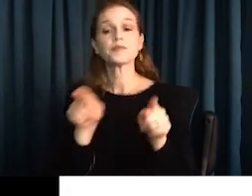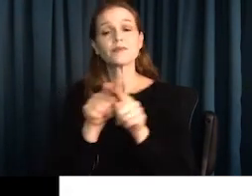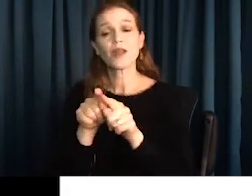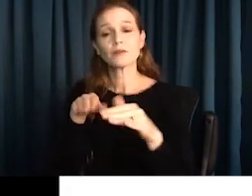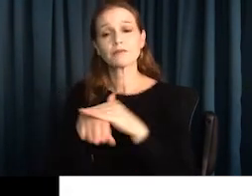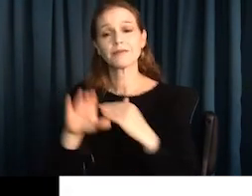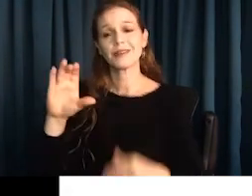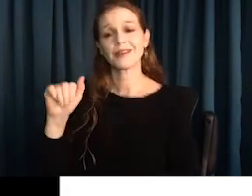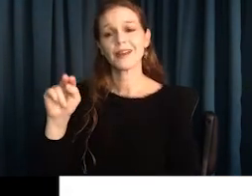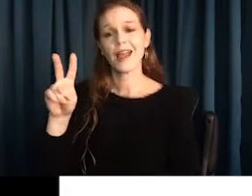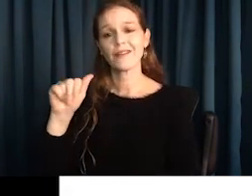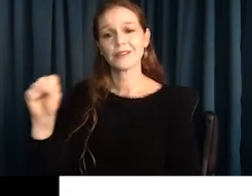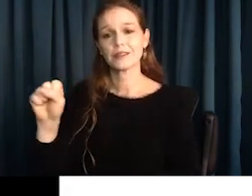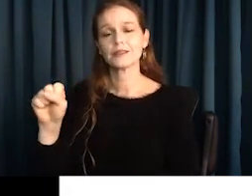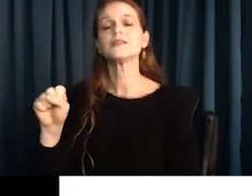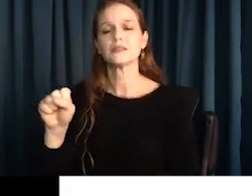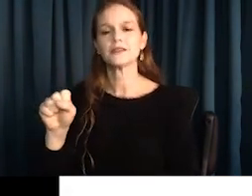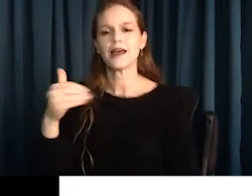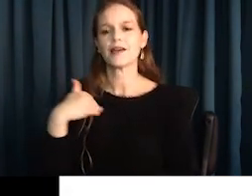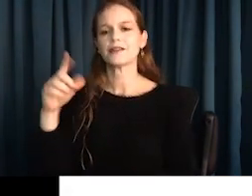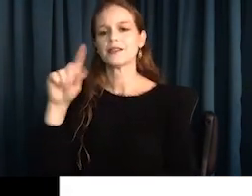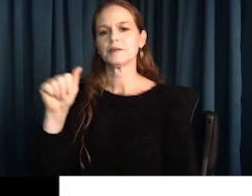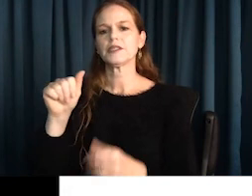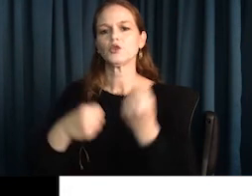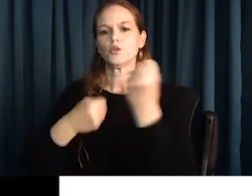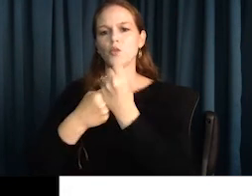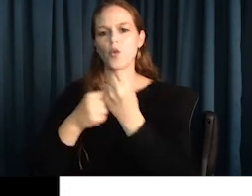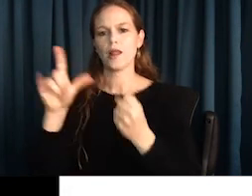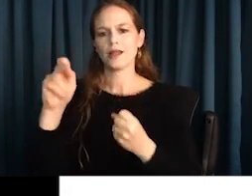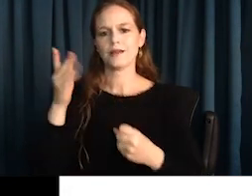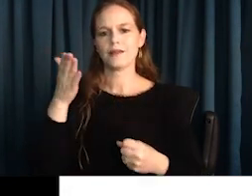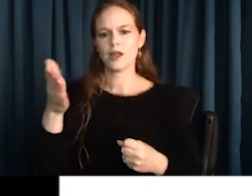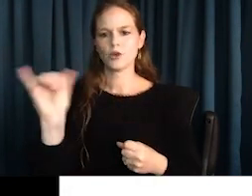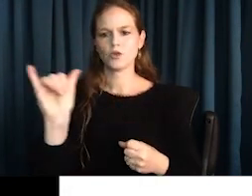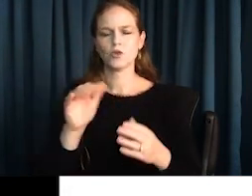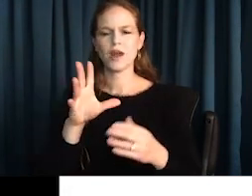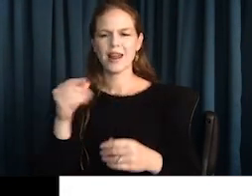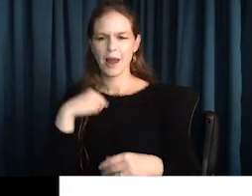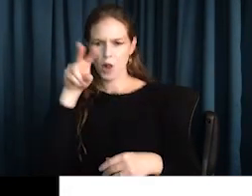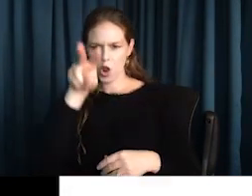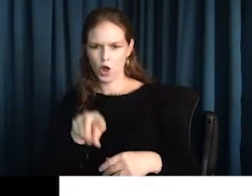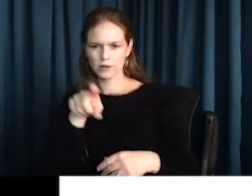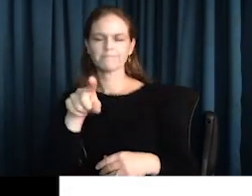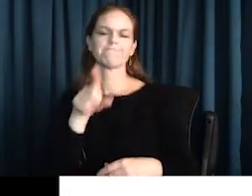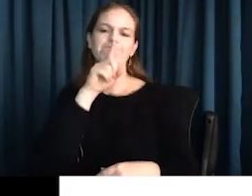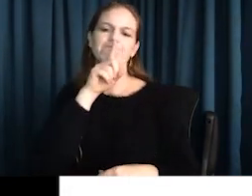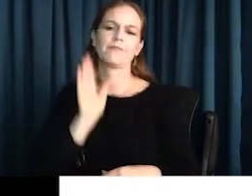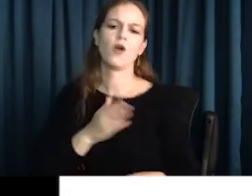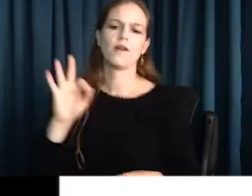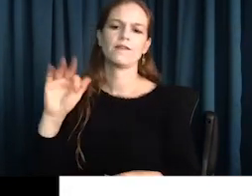link under the course tab. I just noticed that our fax number is not listed, but it is listed on